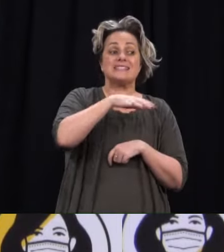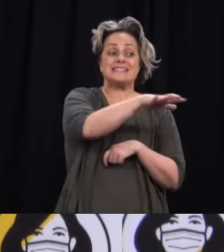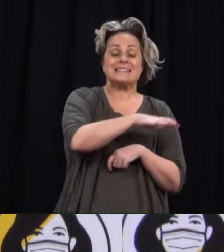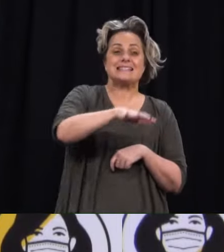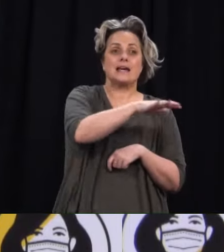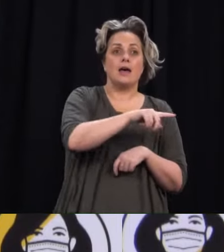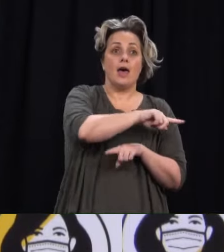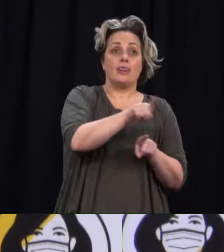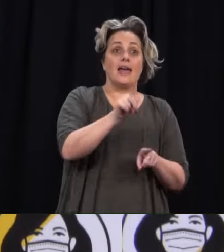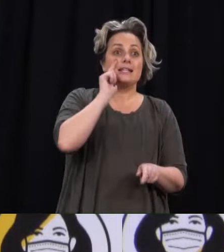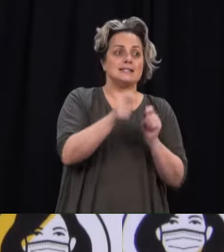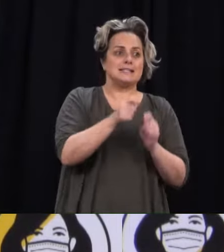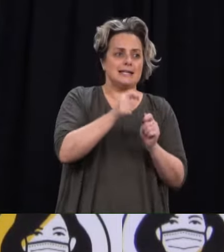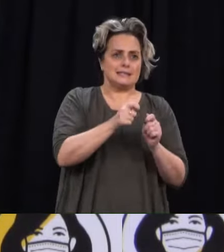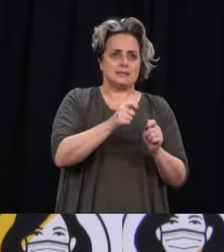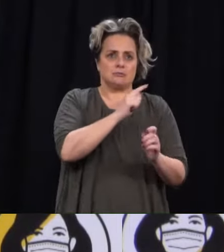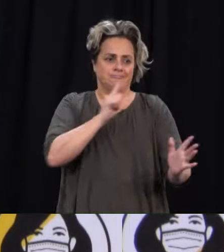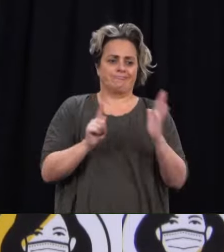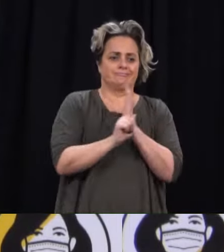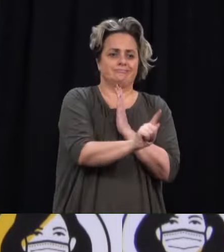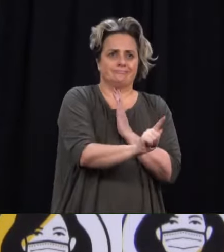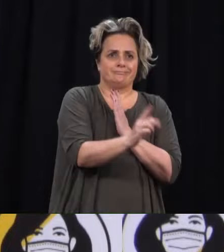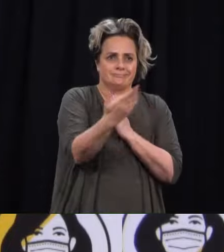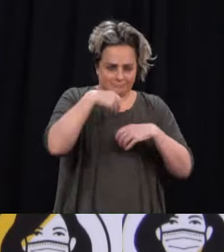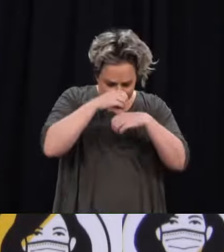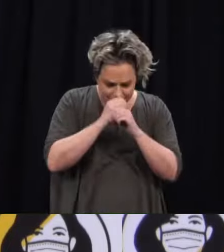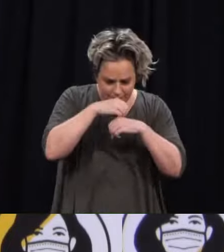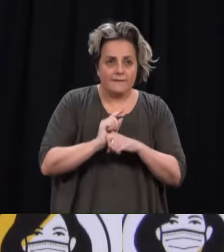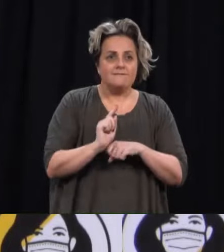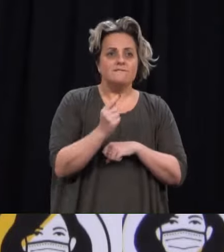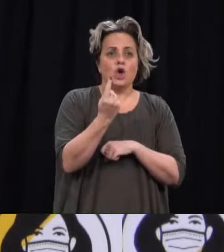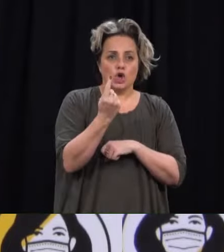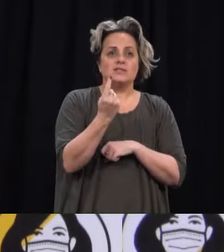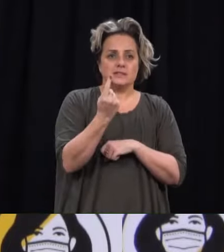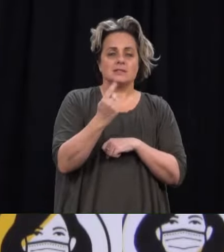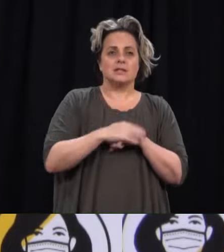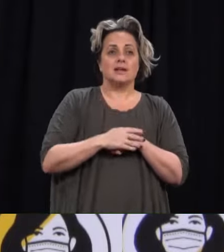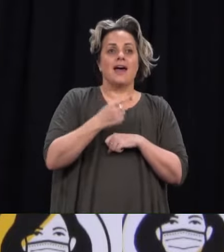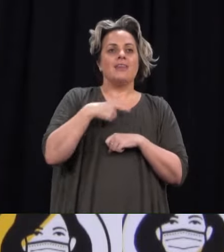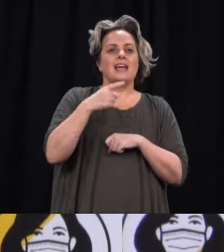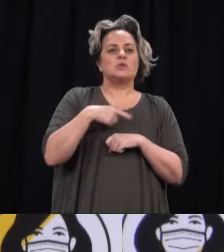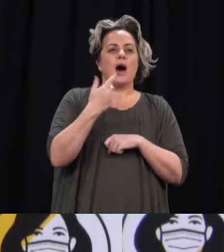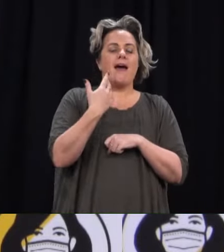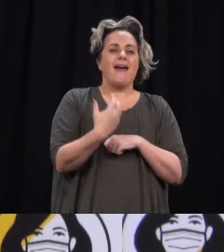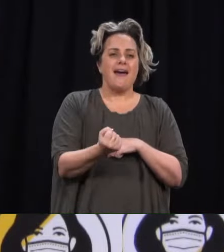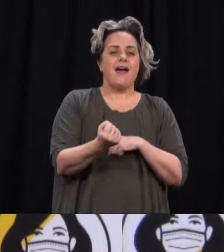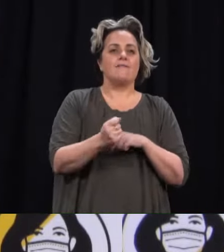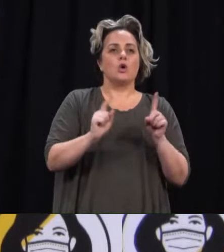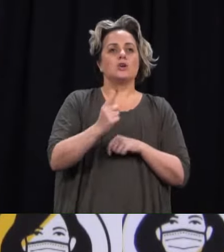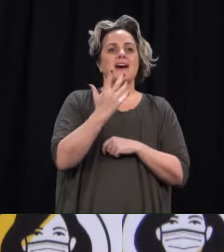anyone who is a close kookt or who has been in a high risk setting, thattesting it is